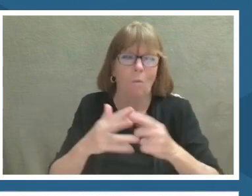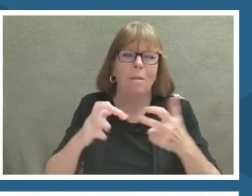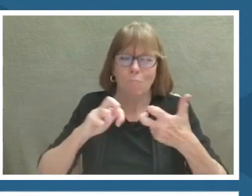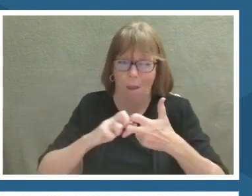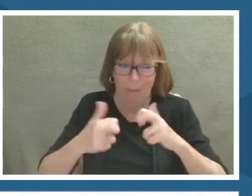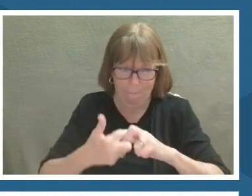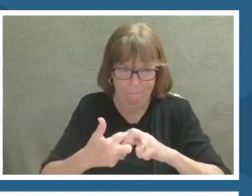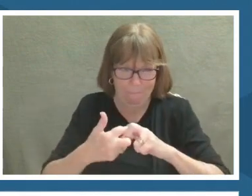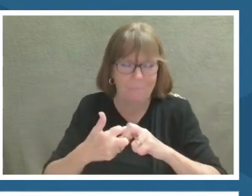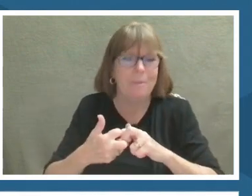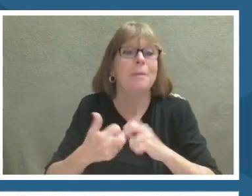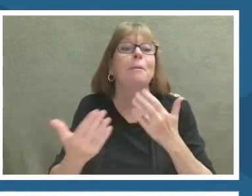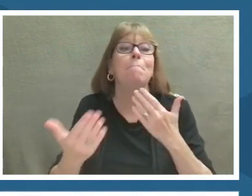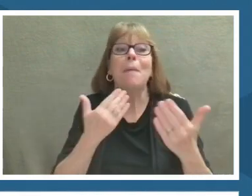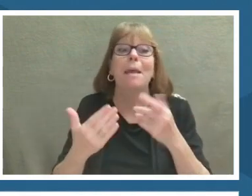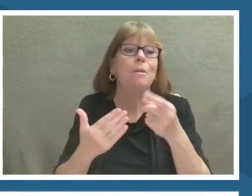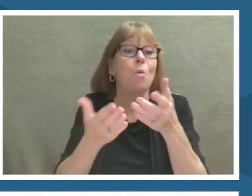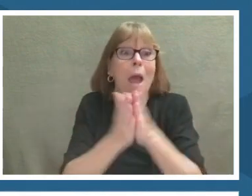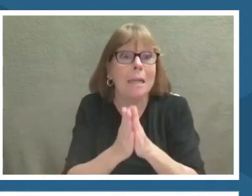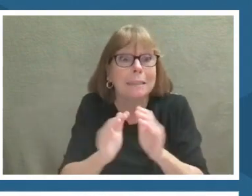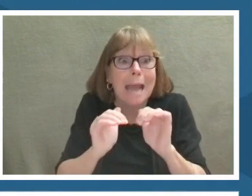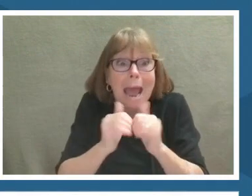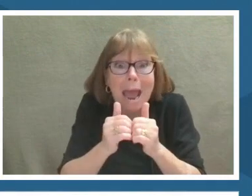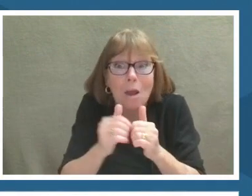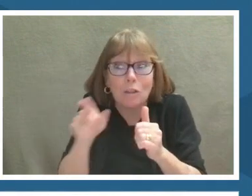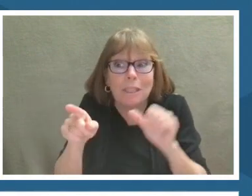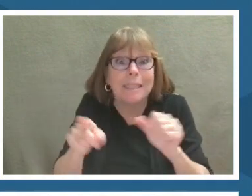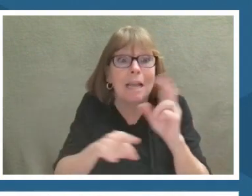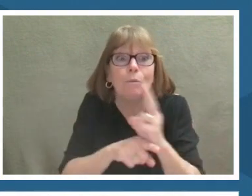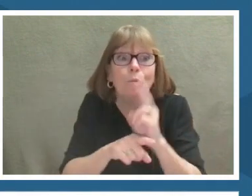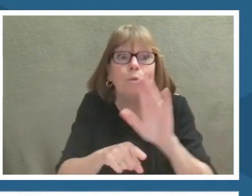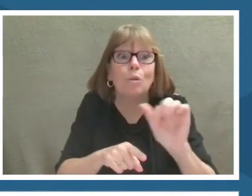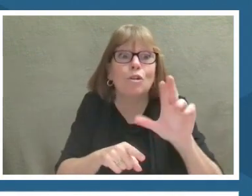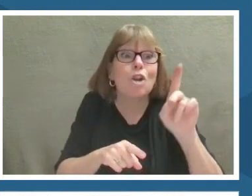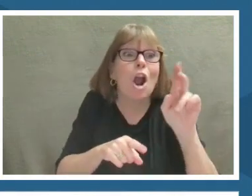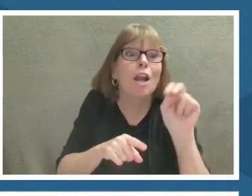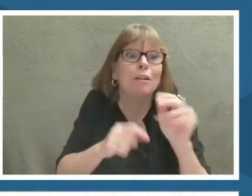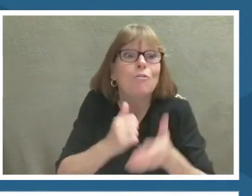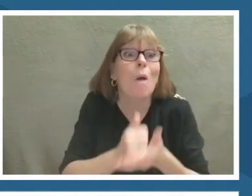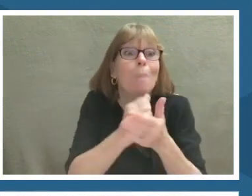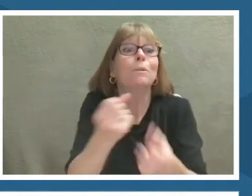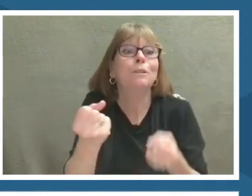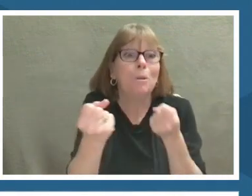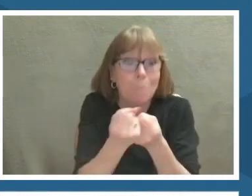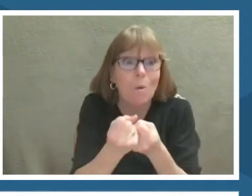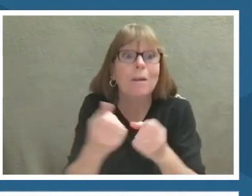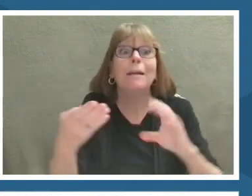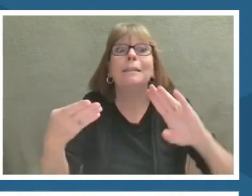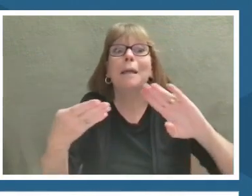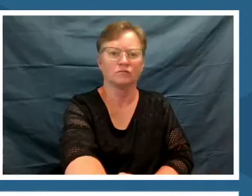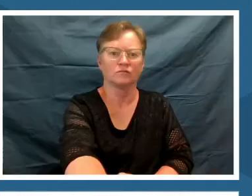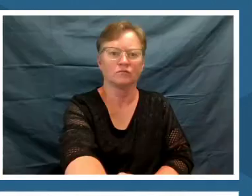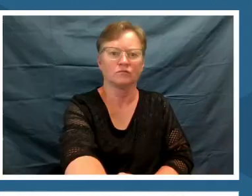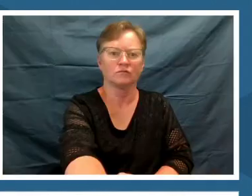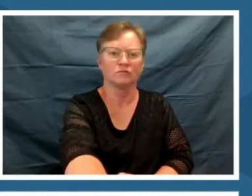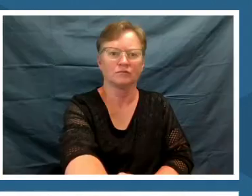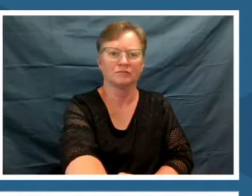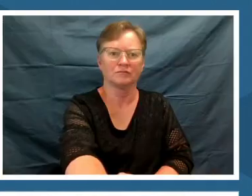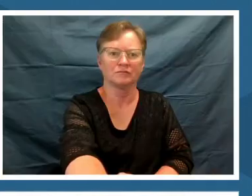address how can tina use her garden to help support her community those in her